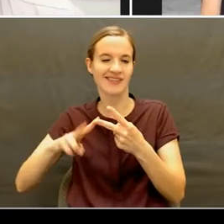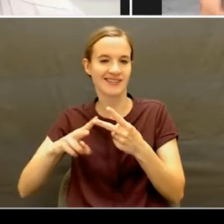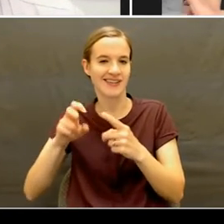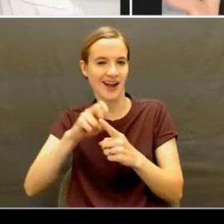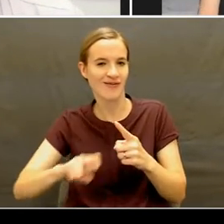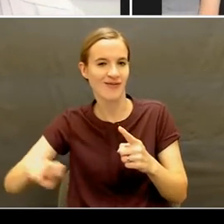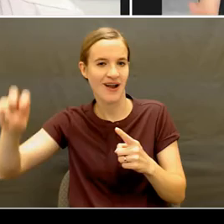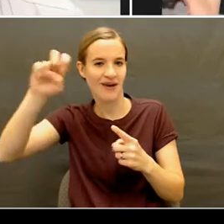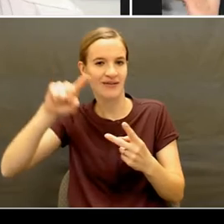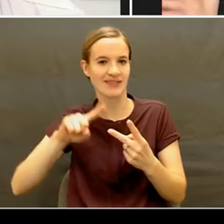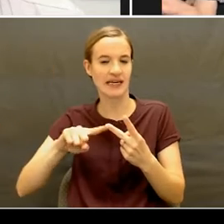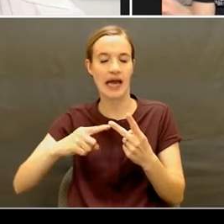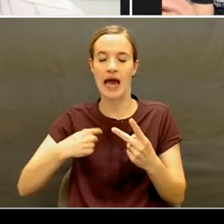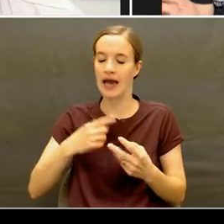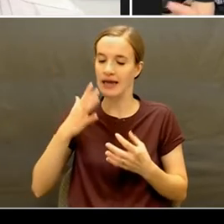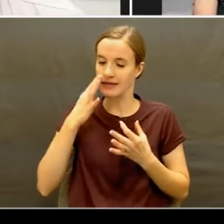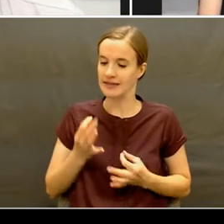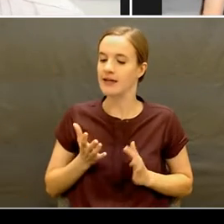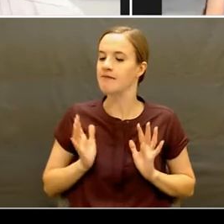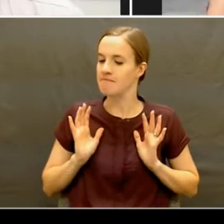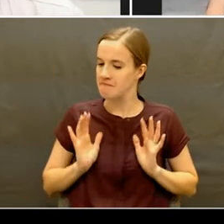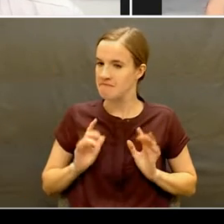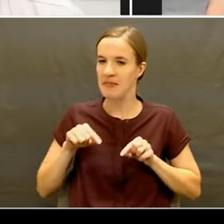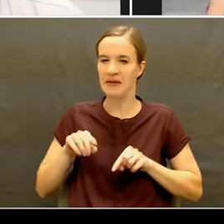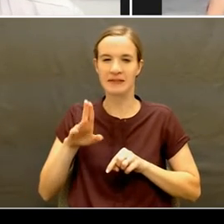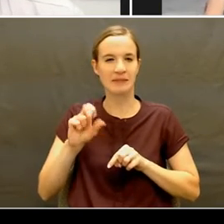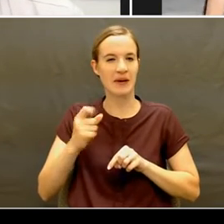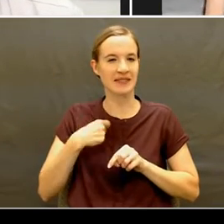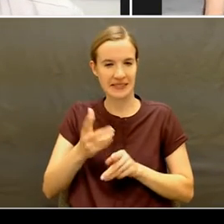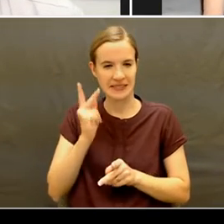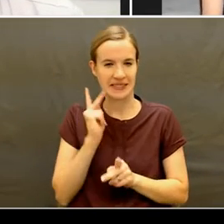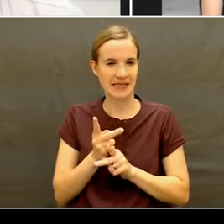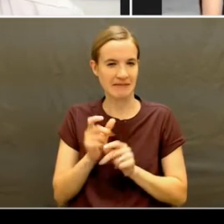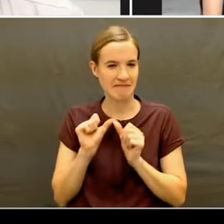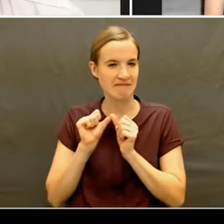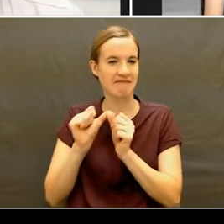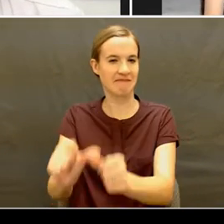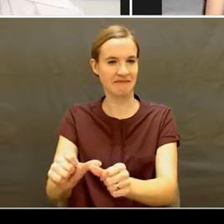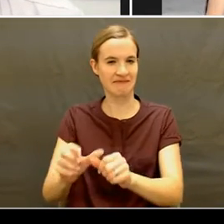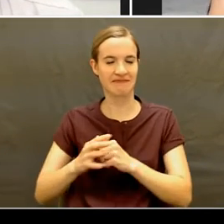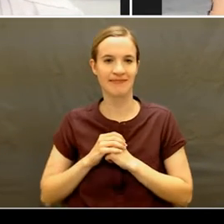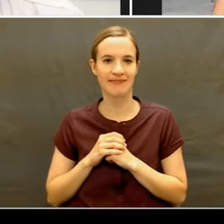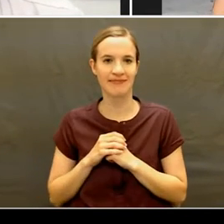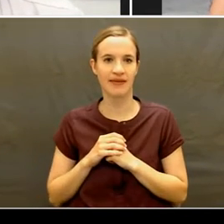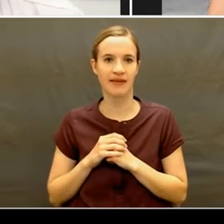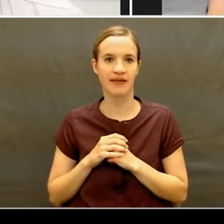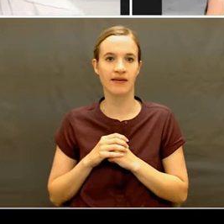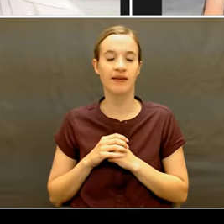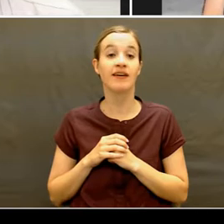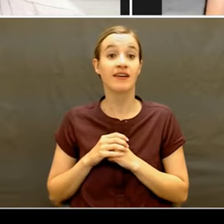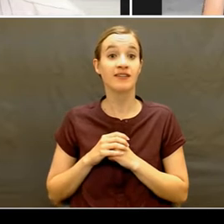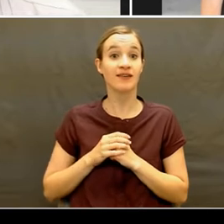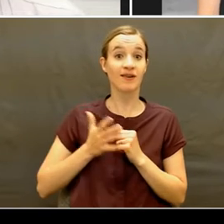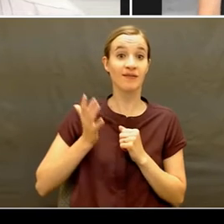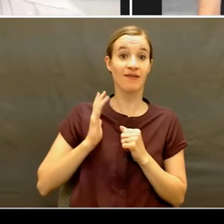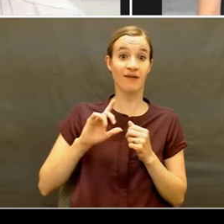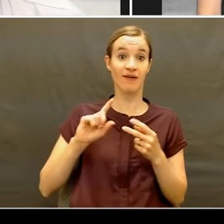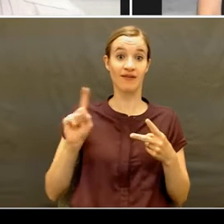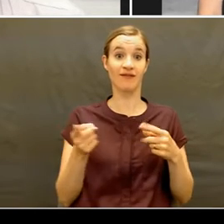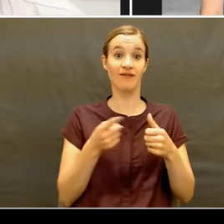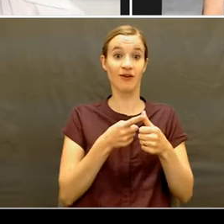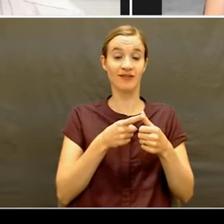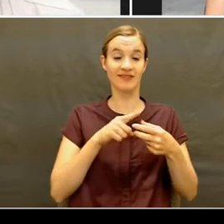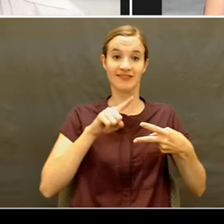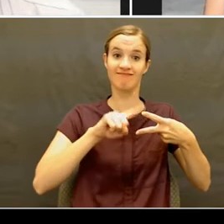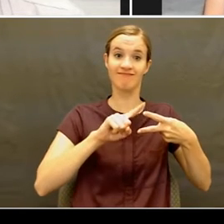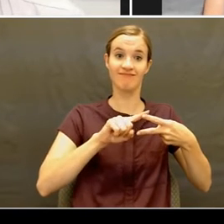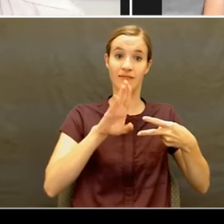forever. The first the first round was created. The idea was interesting was created. The idea was